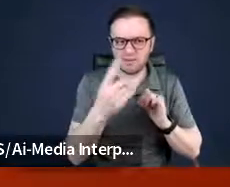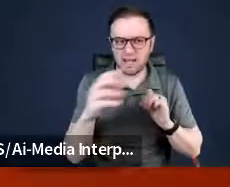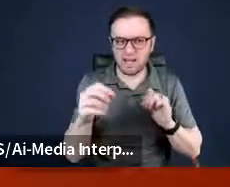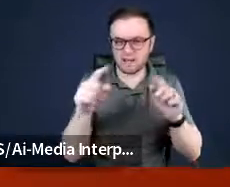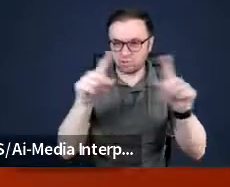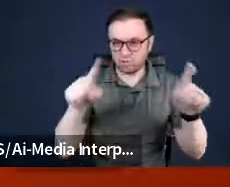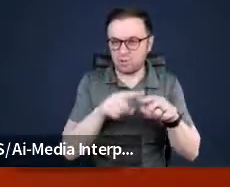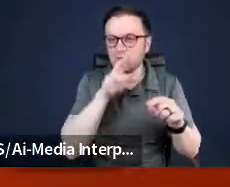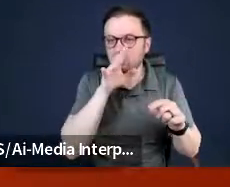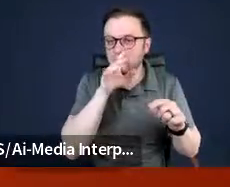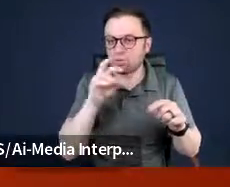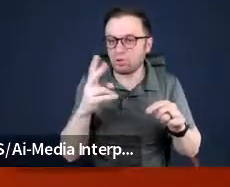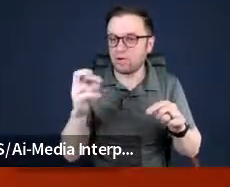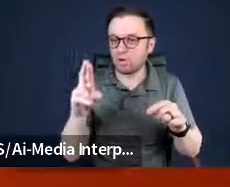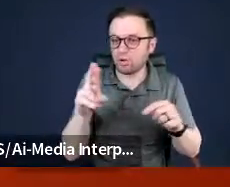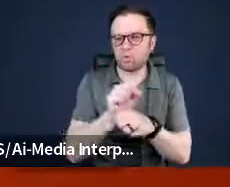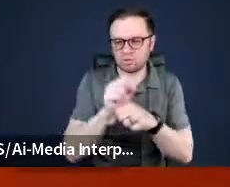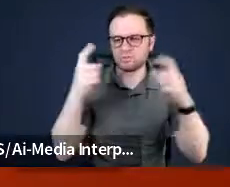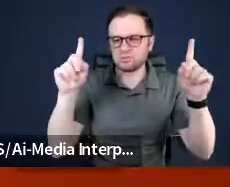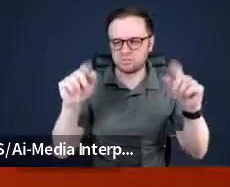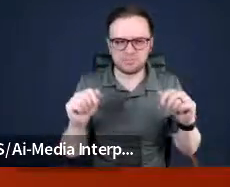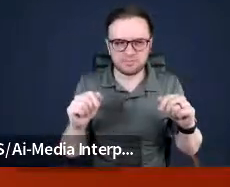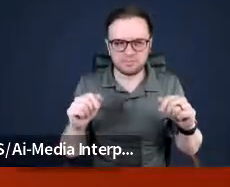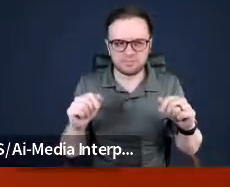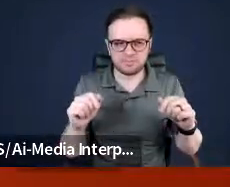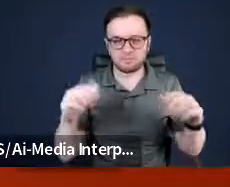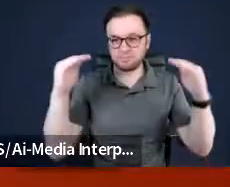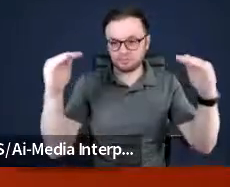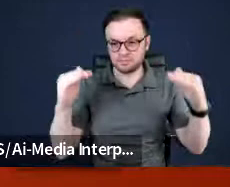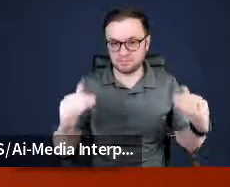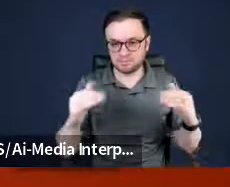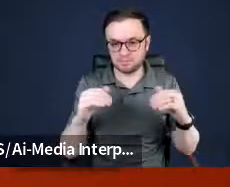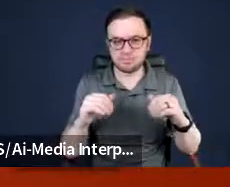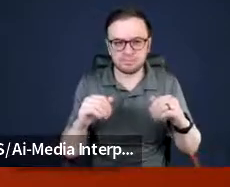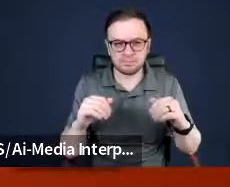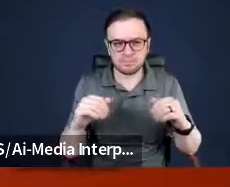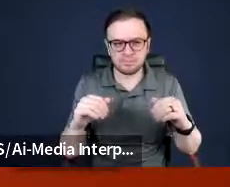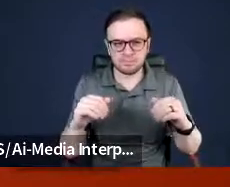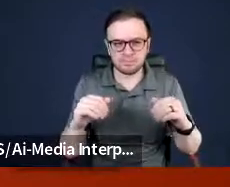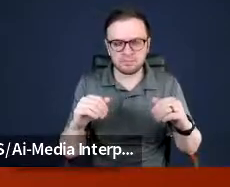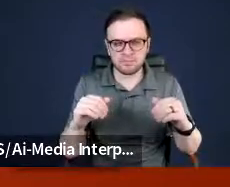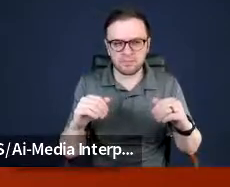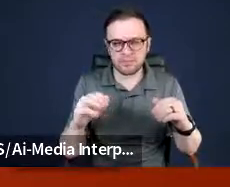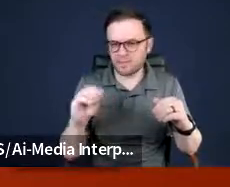have issues and things are not going to start crashing into each other, you want to make sure it's consistent